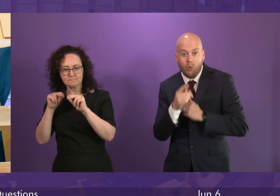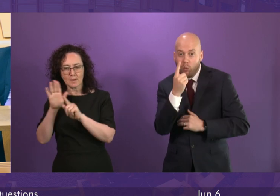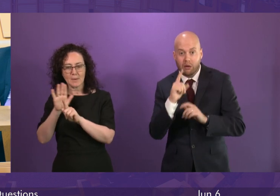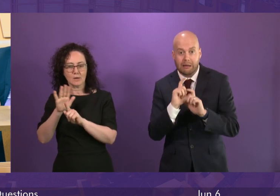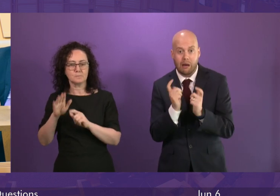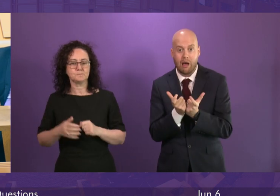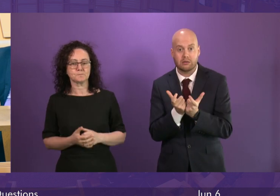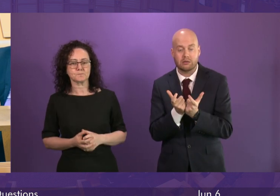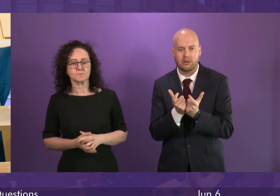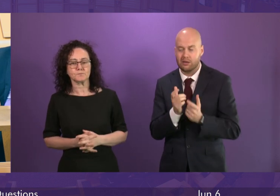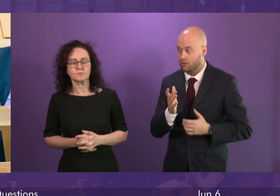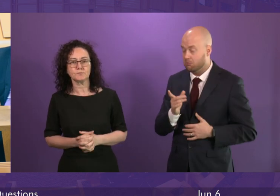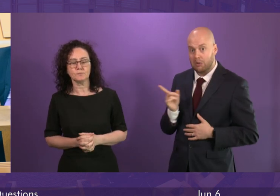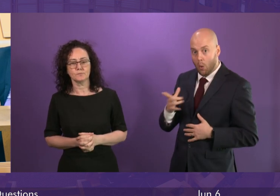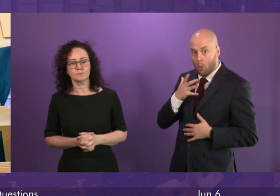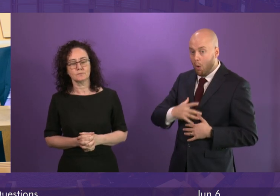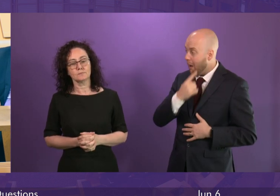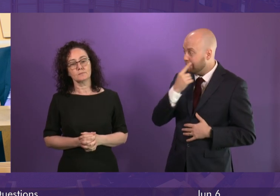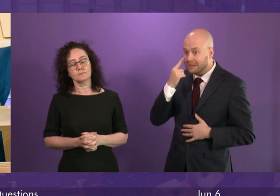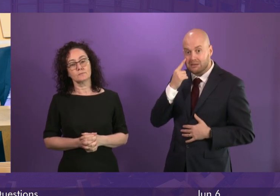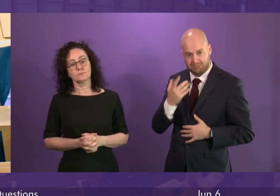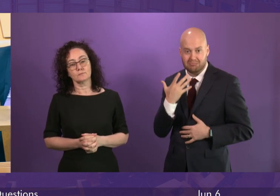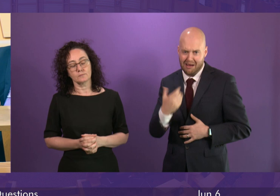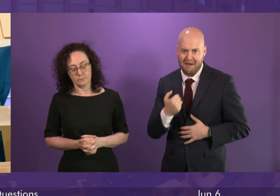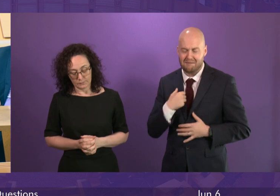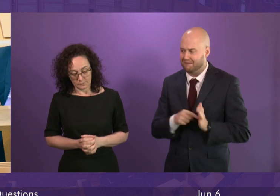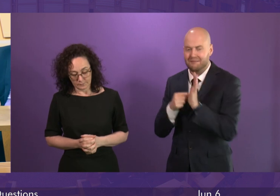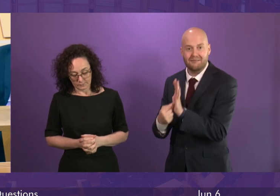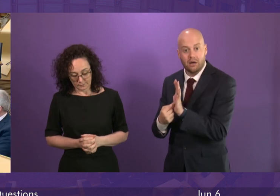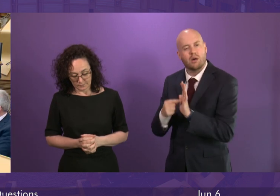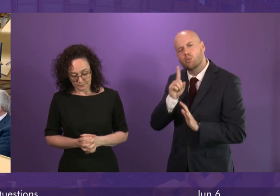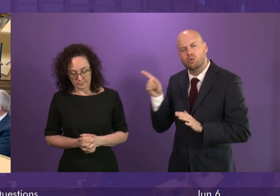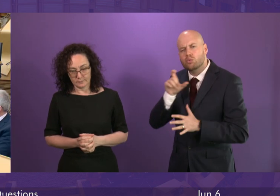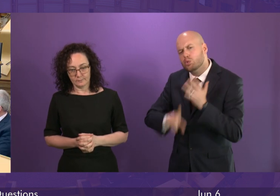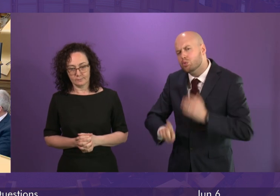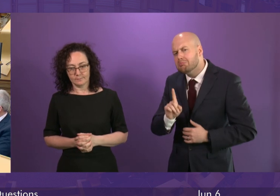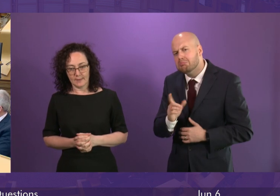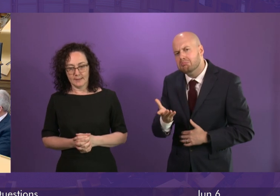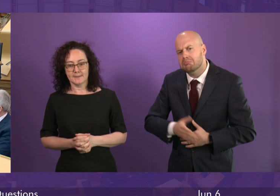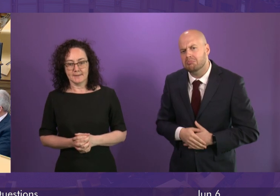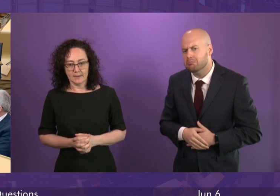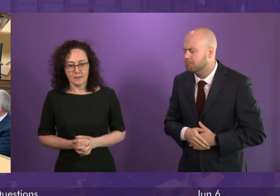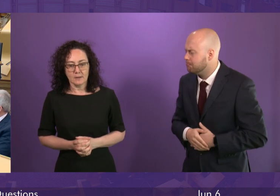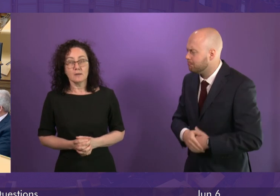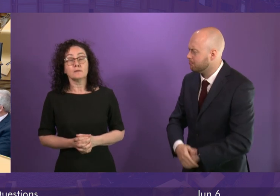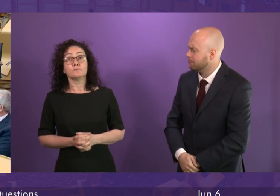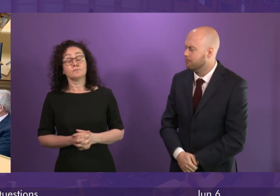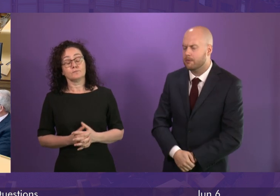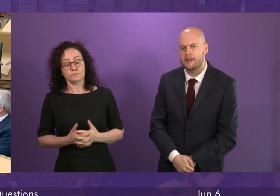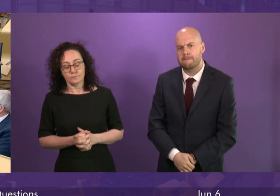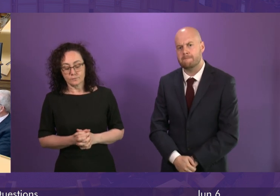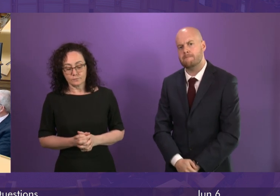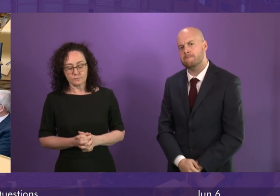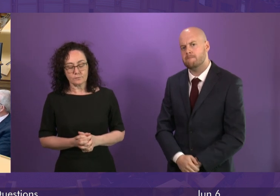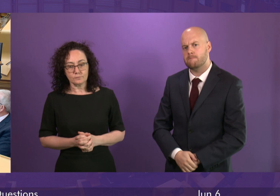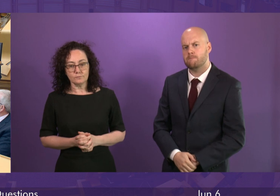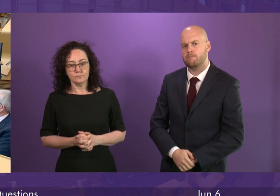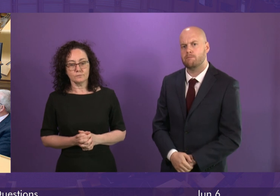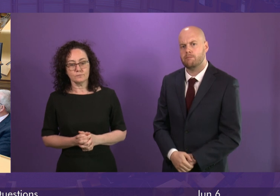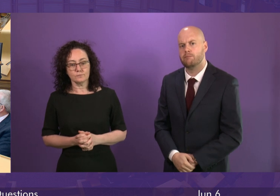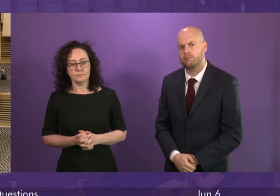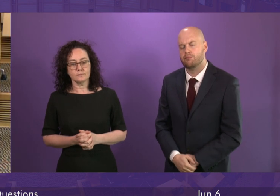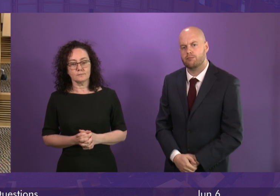the evidence that he asks for, but the question is, will he act on it? John Swinney: This